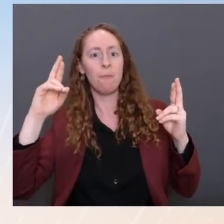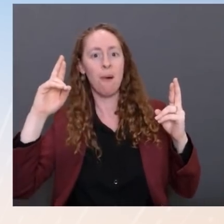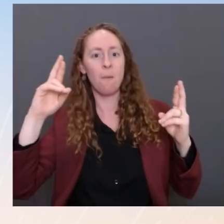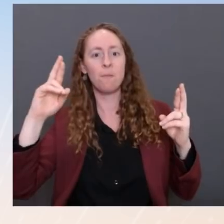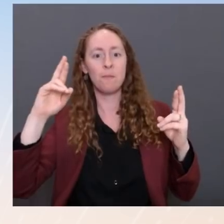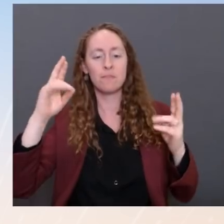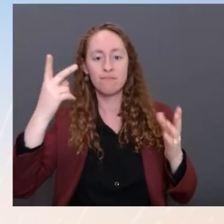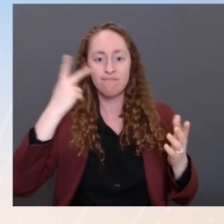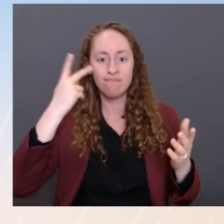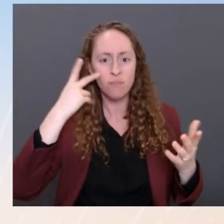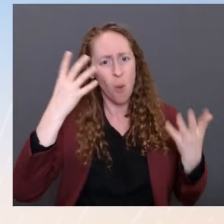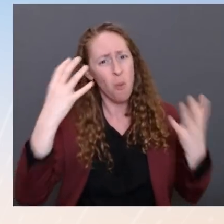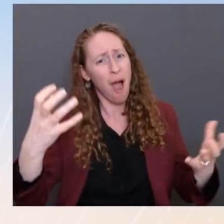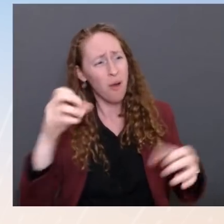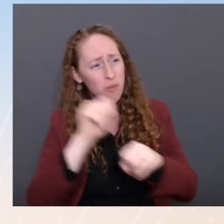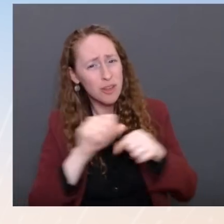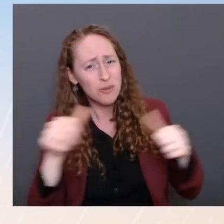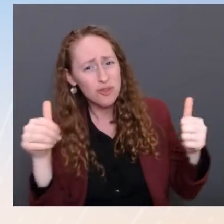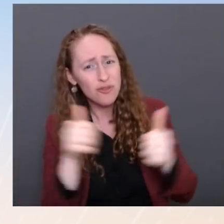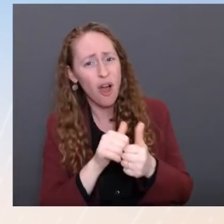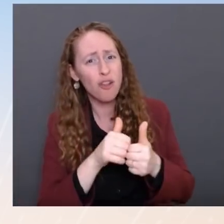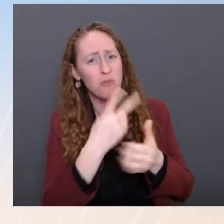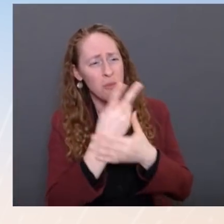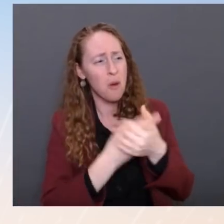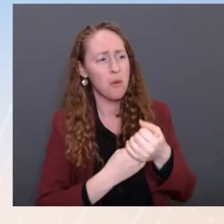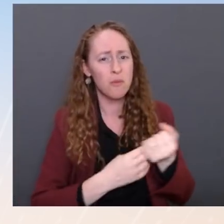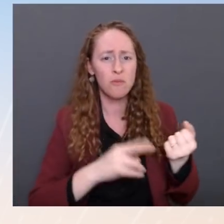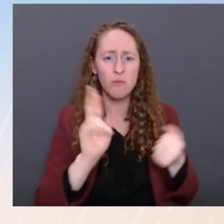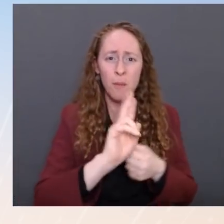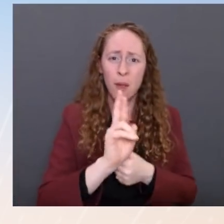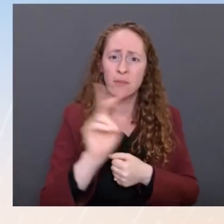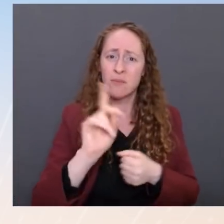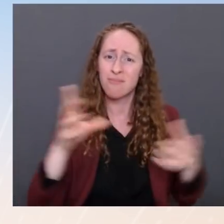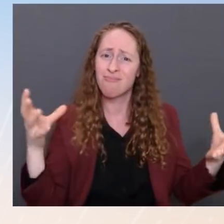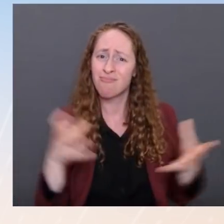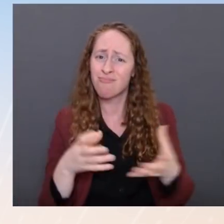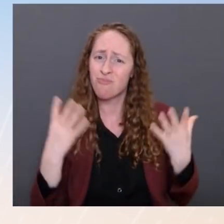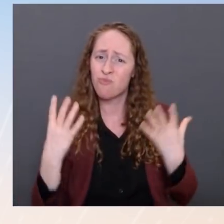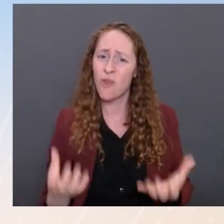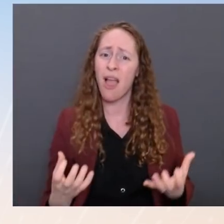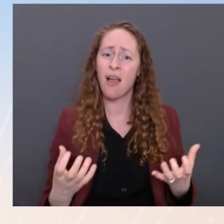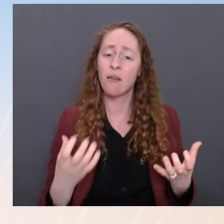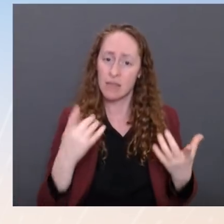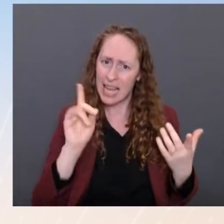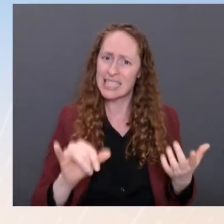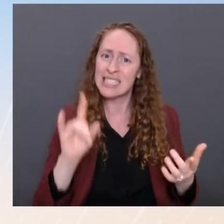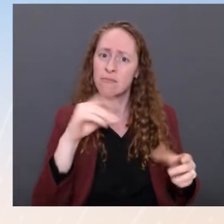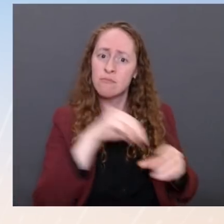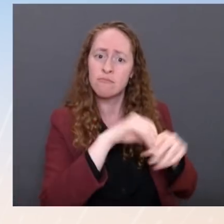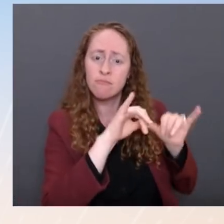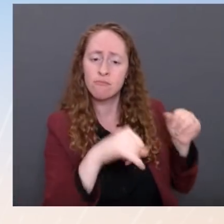is something we're still working to get through. And his view is that this is a conversation -- a lot of it's happening in Washington.